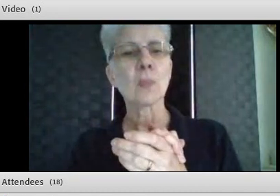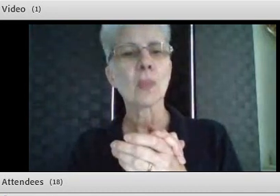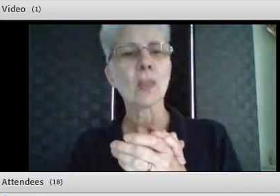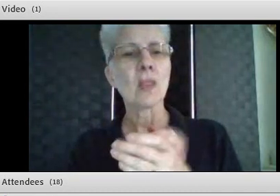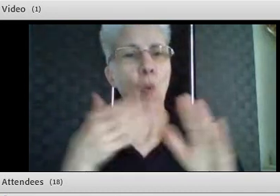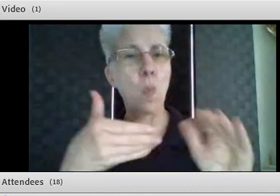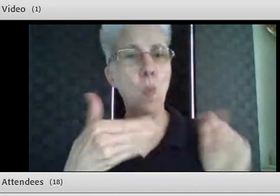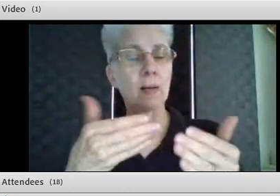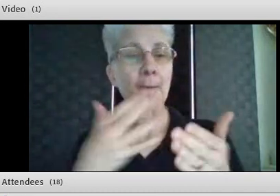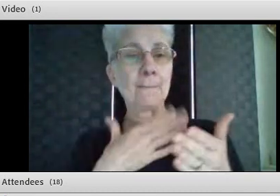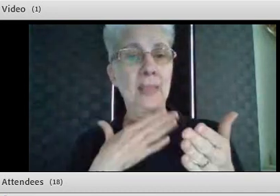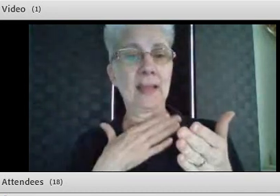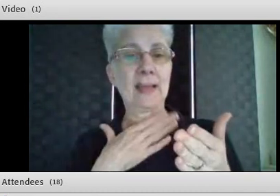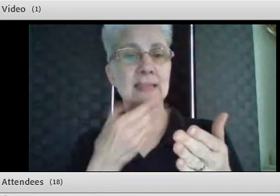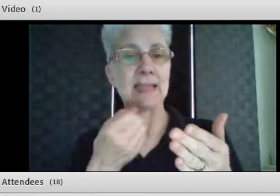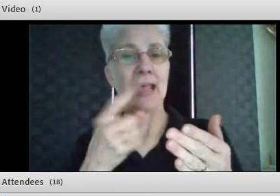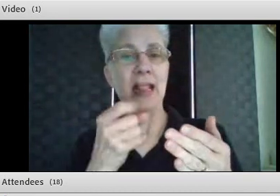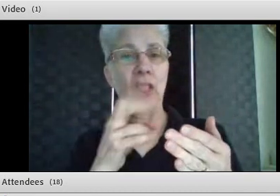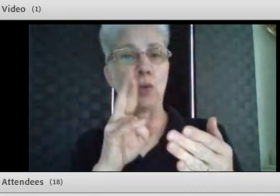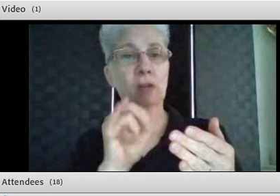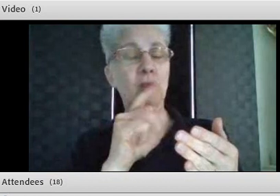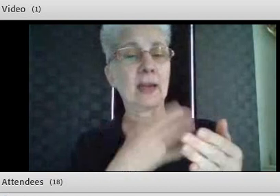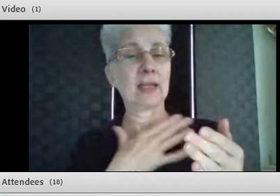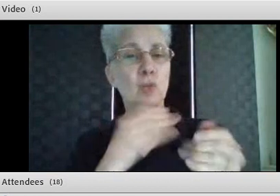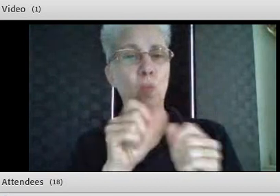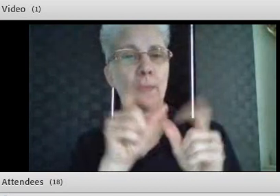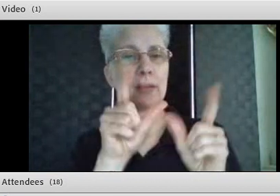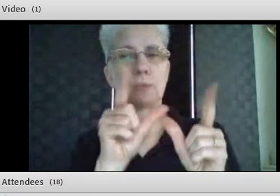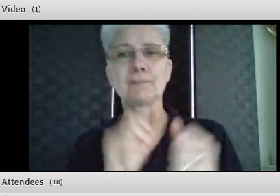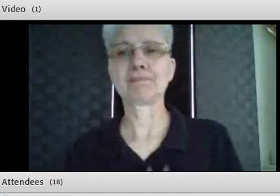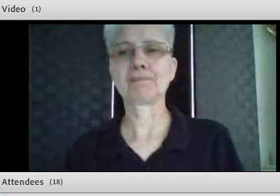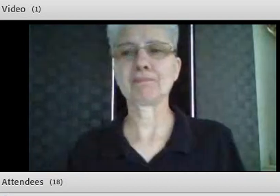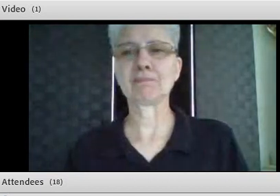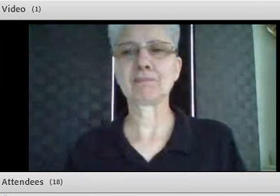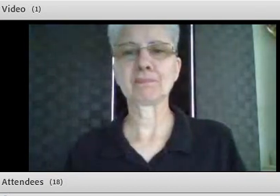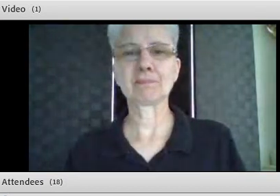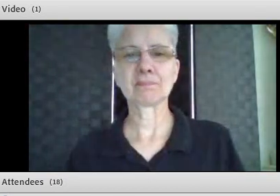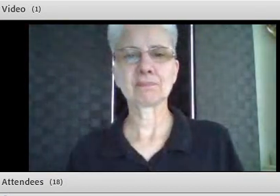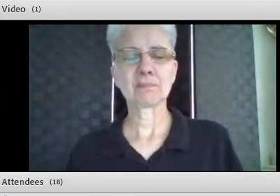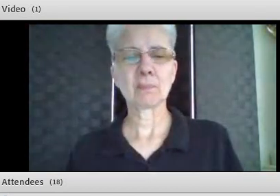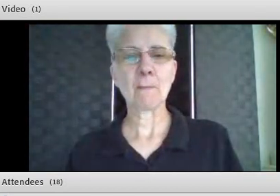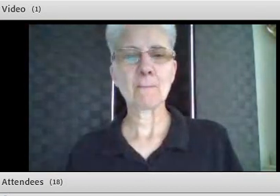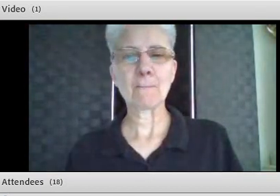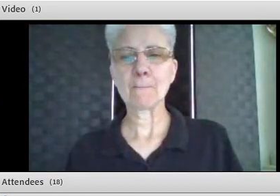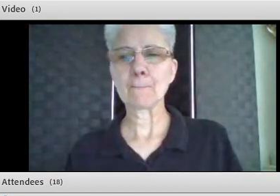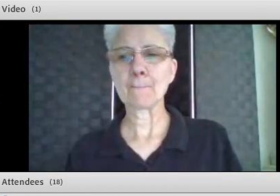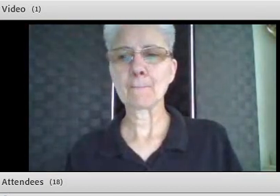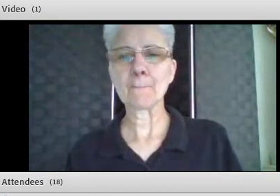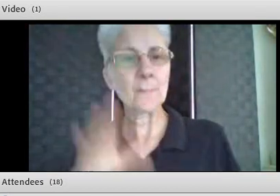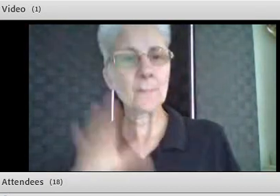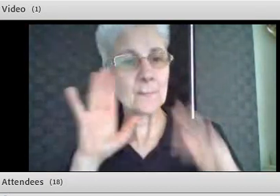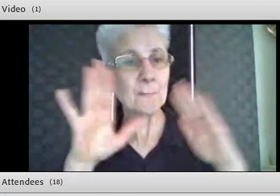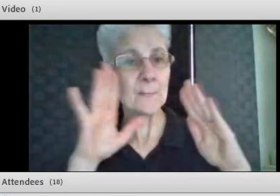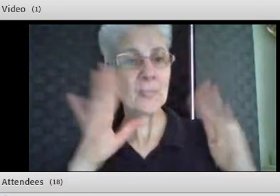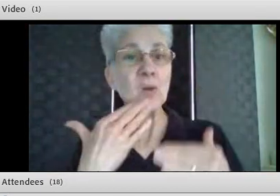Welcome, please, Hilary and Ryan, and enjoy the webinar. Hilary? Hilary: Hi. Good morning, everybody.